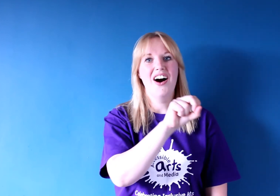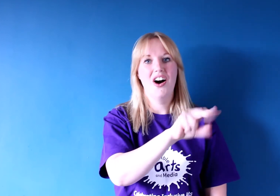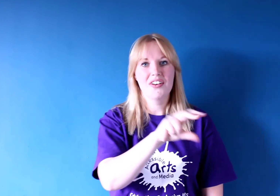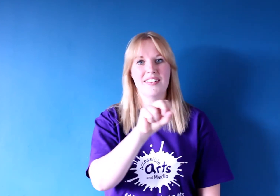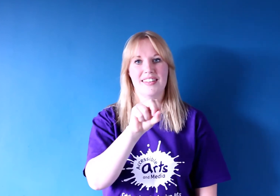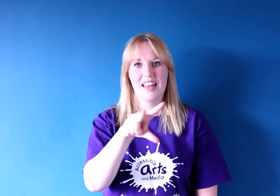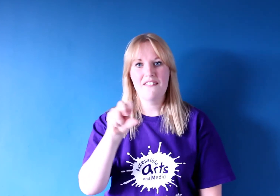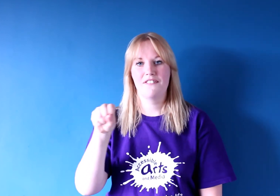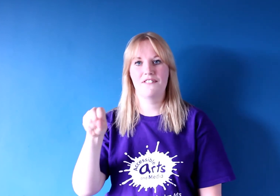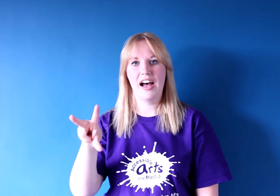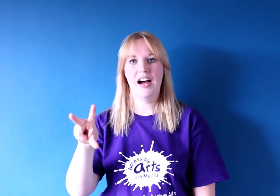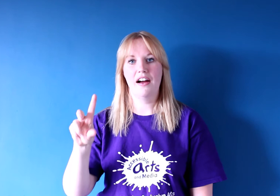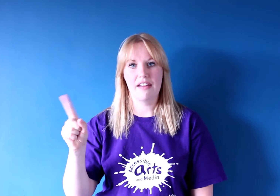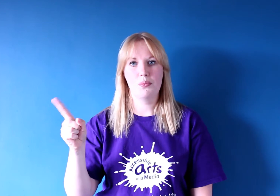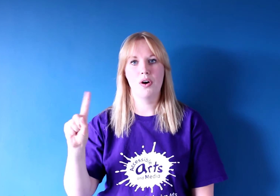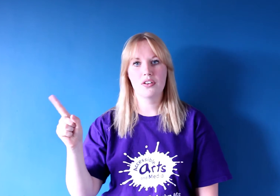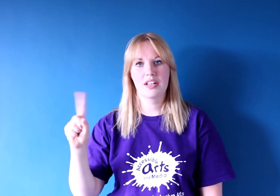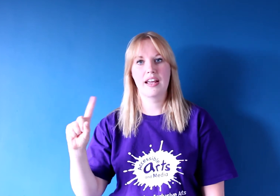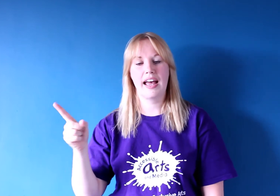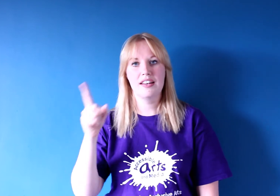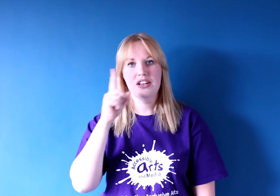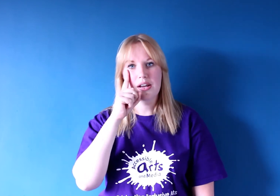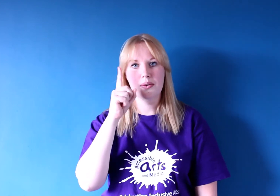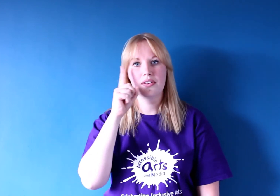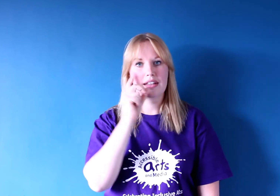On safari, what can you see?